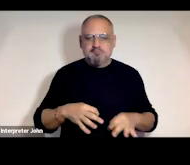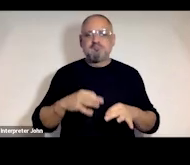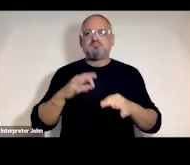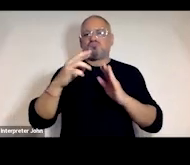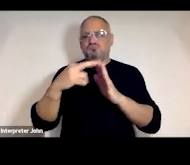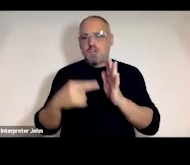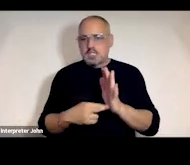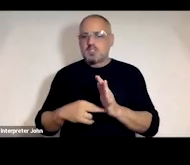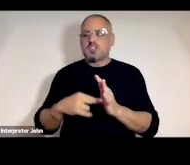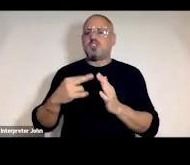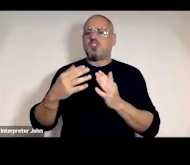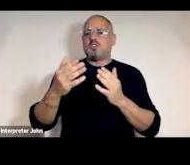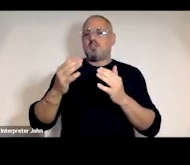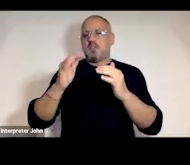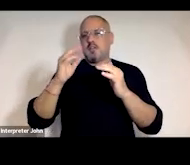in Electronic Records Express.